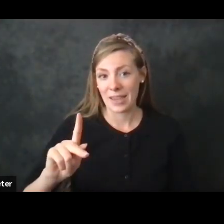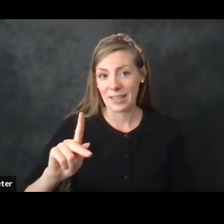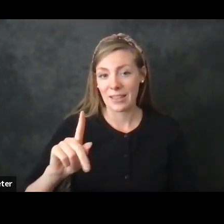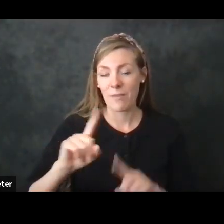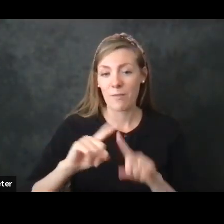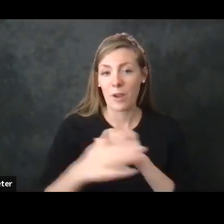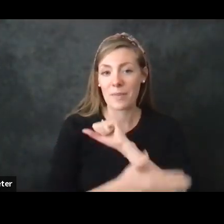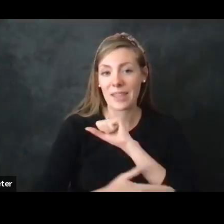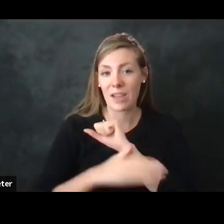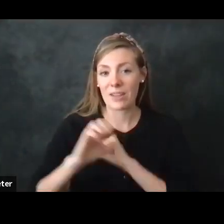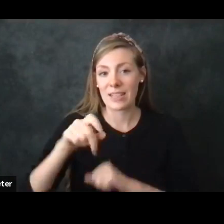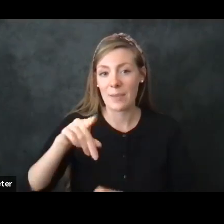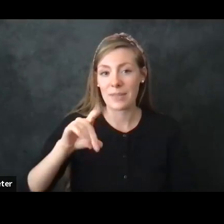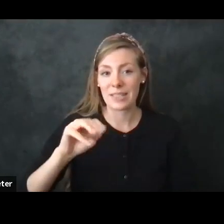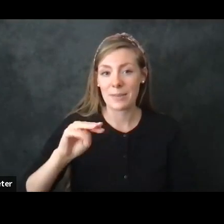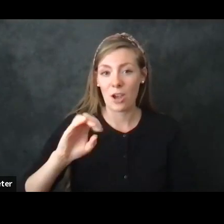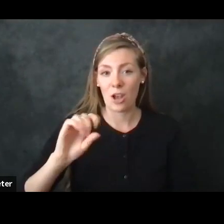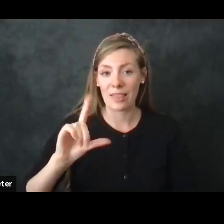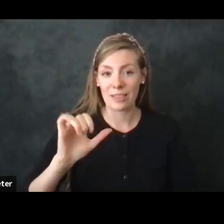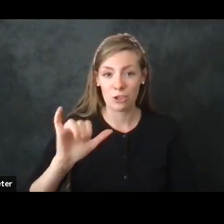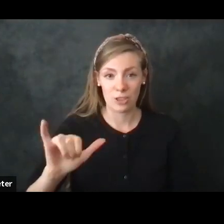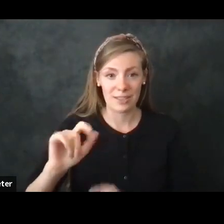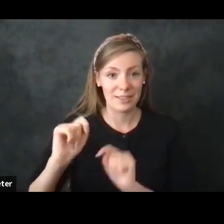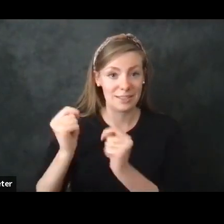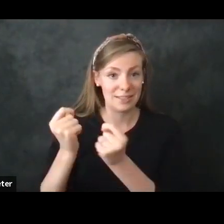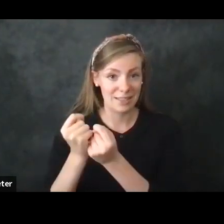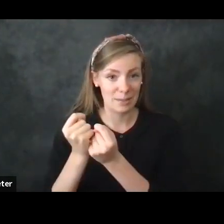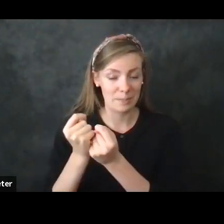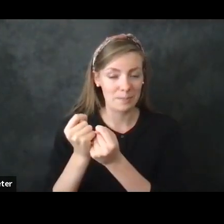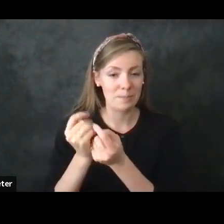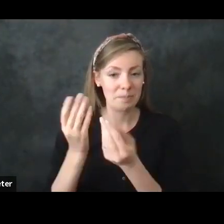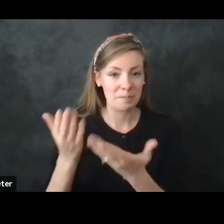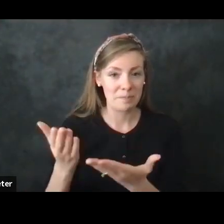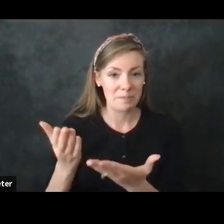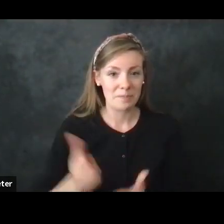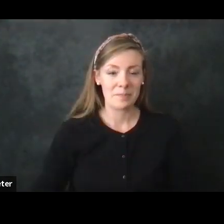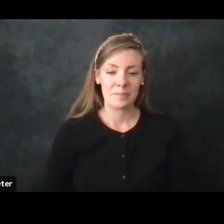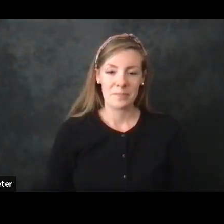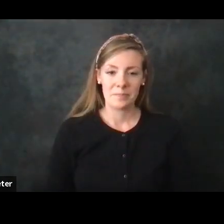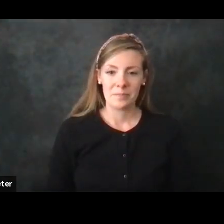will share some new data about the pandemic on the county's website. Okay. Thank you.